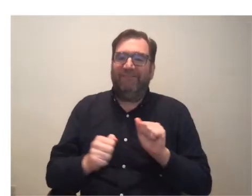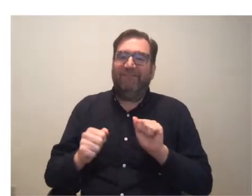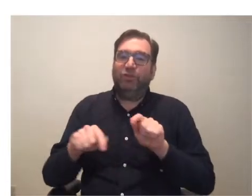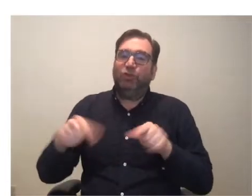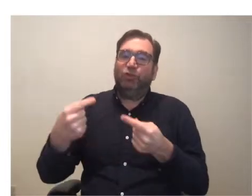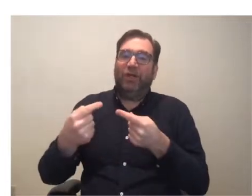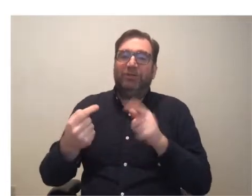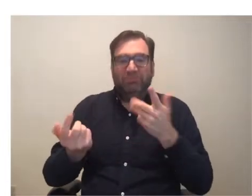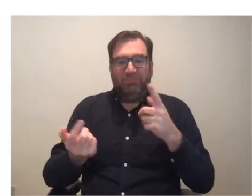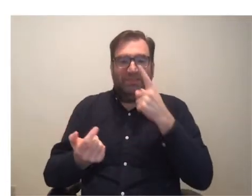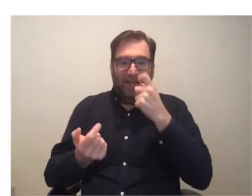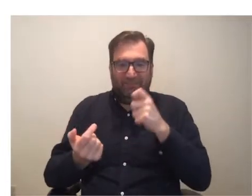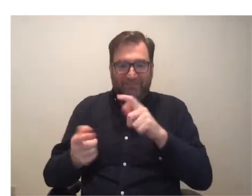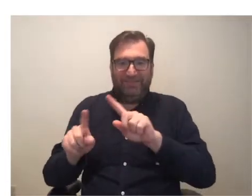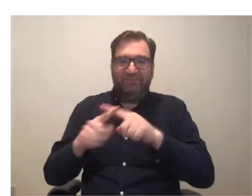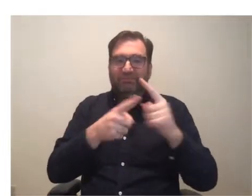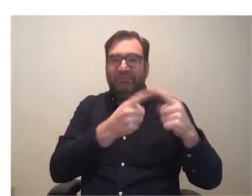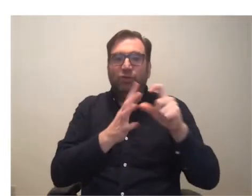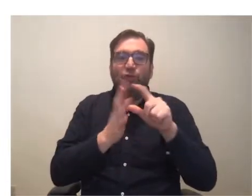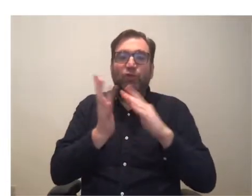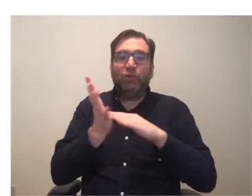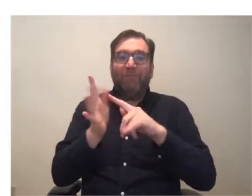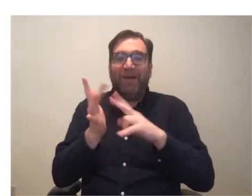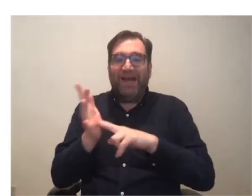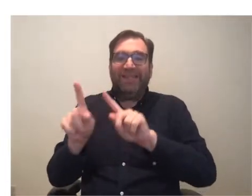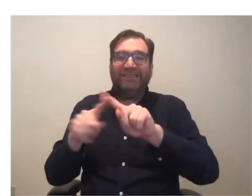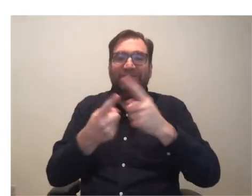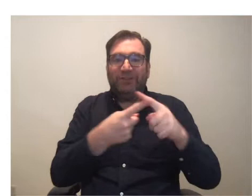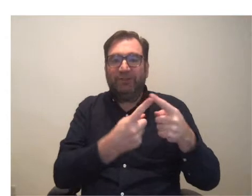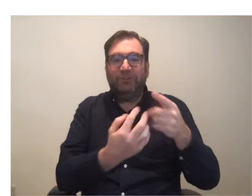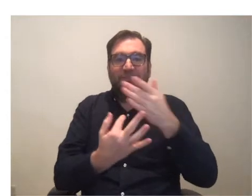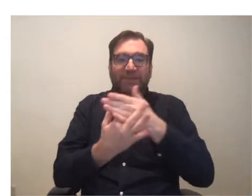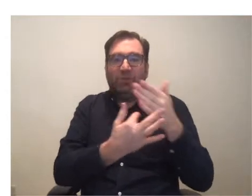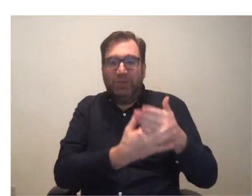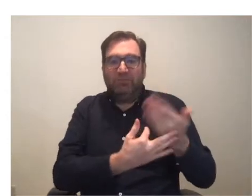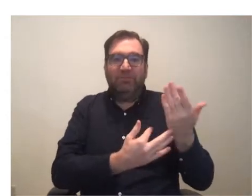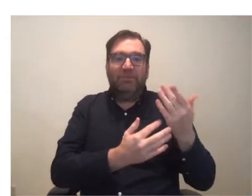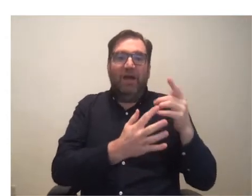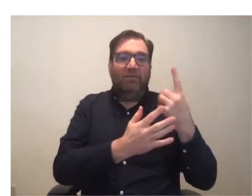Some key challenges in this task include the severe domain difference between